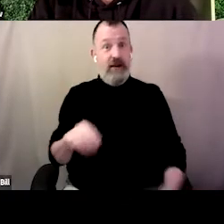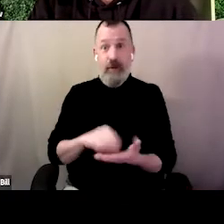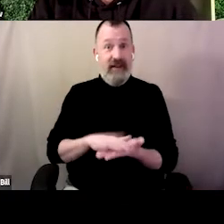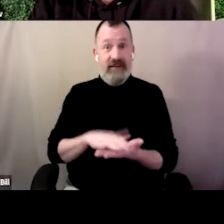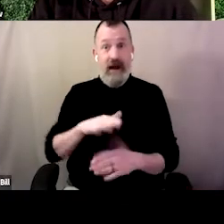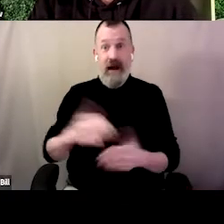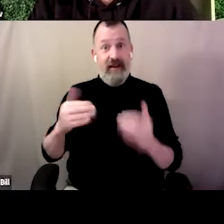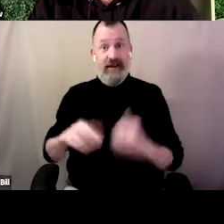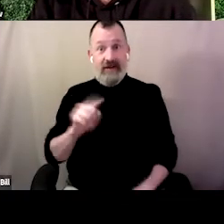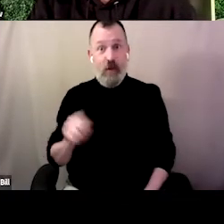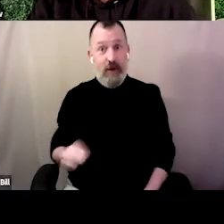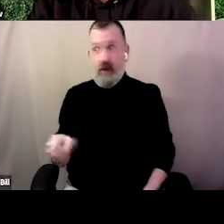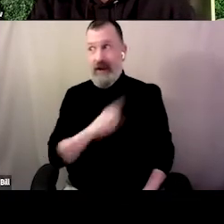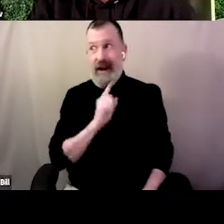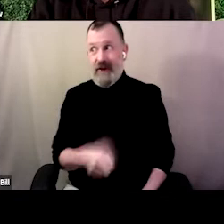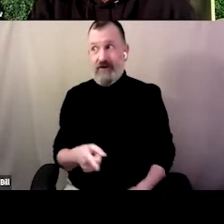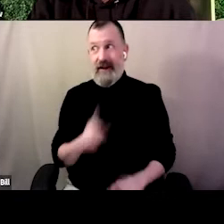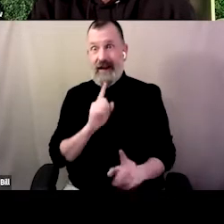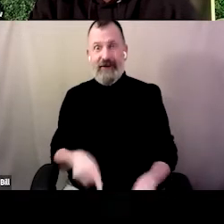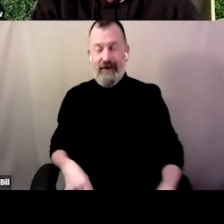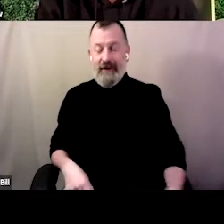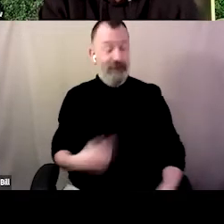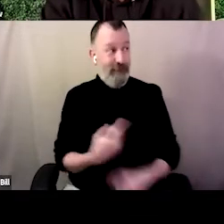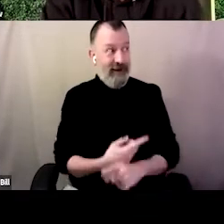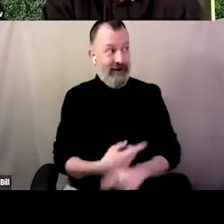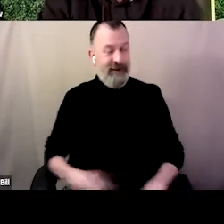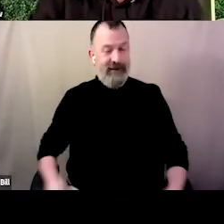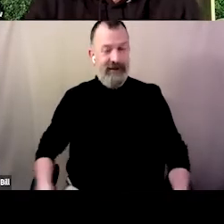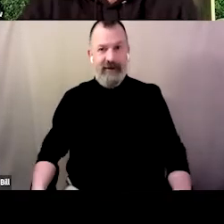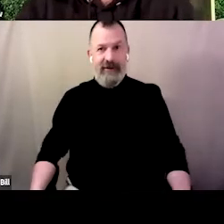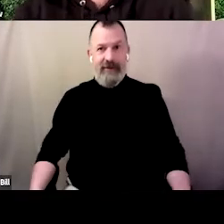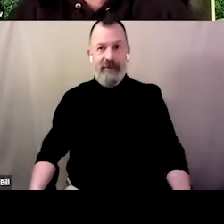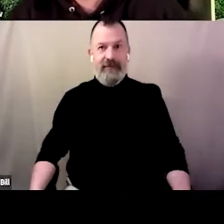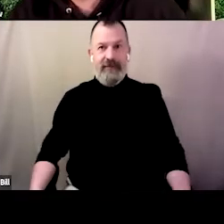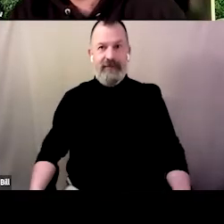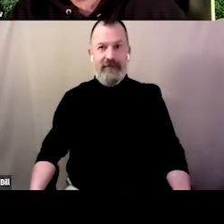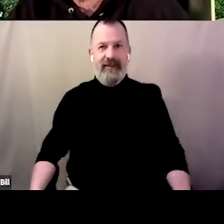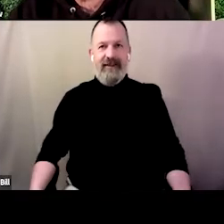Rick Mislan: No kidding. Right.